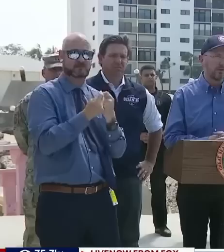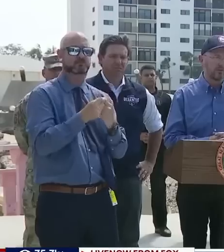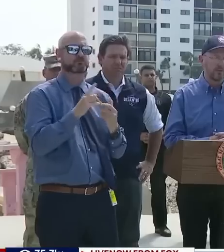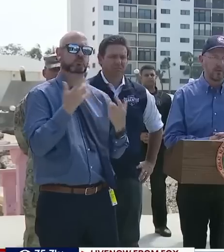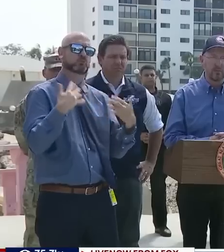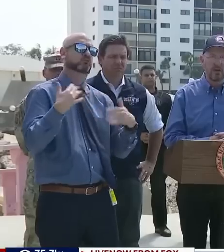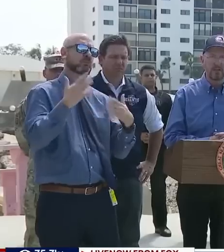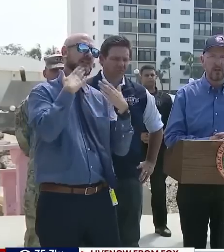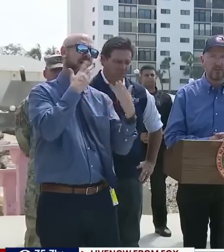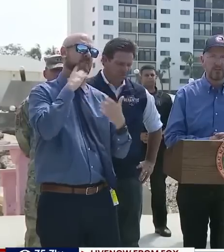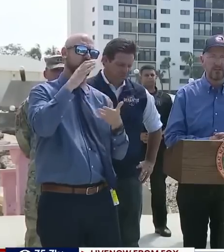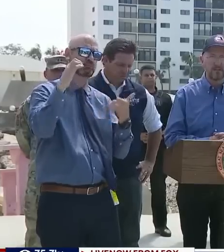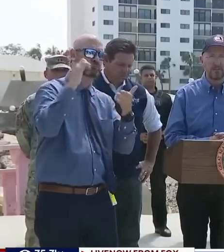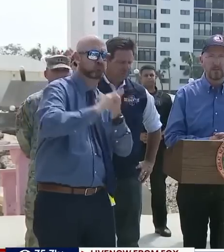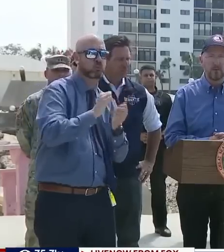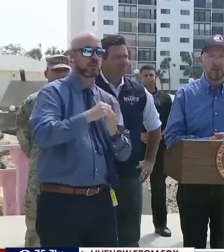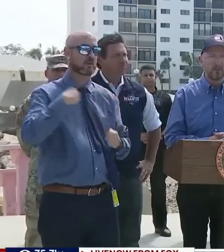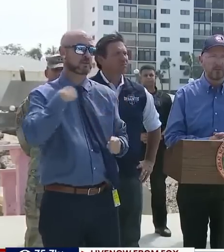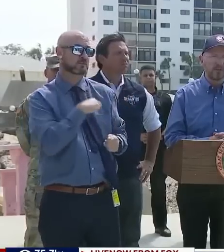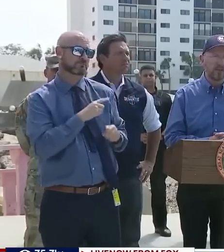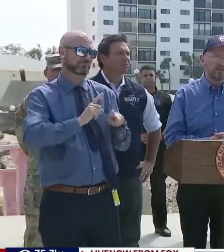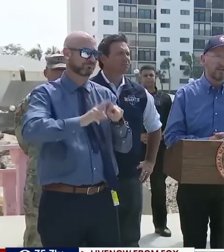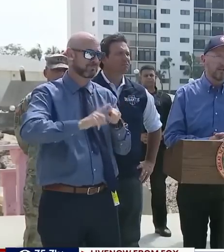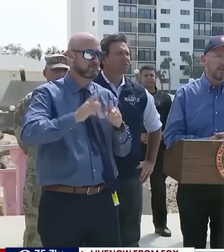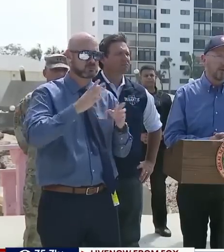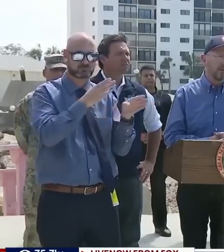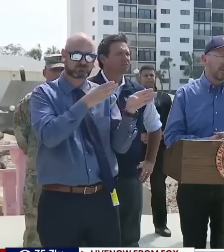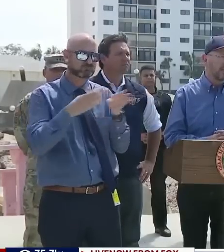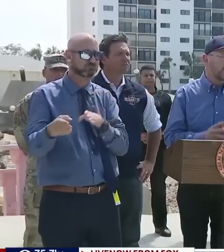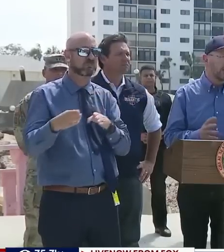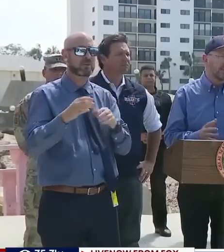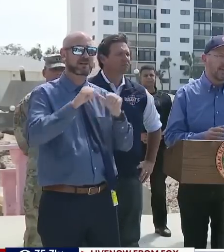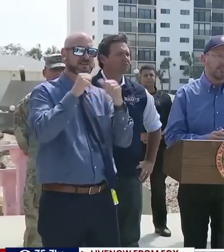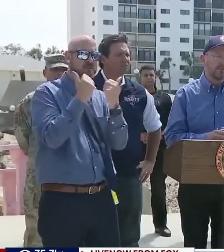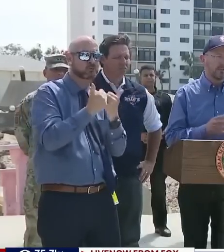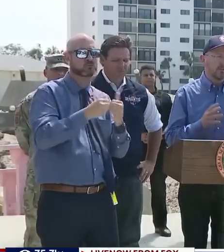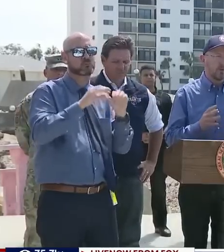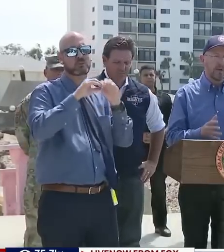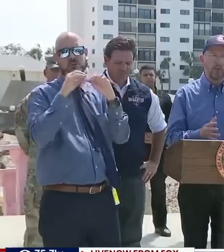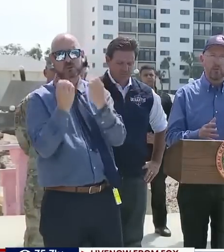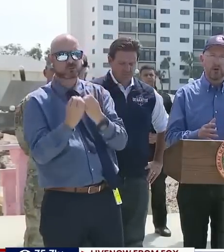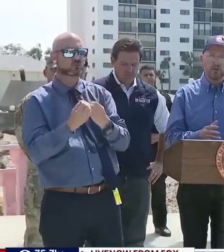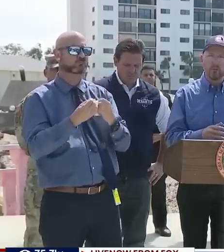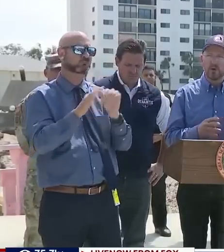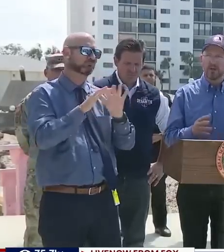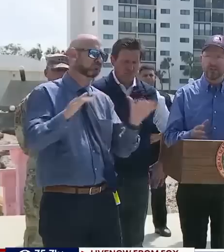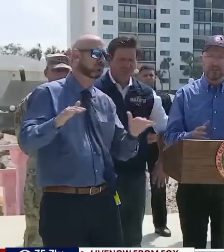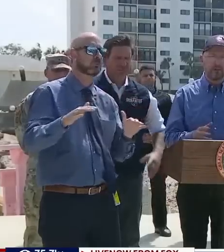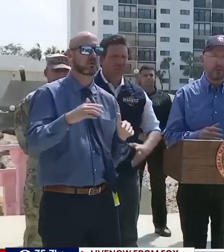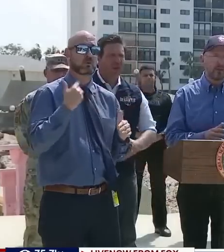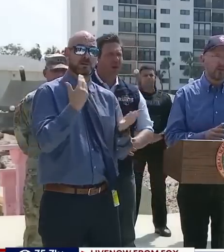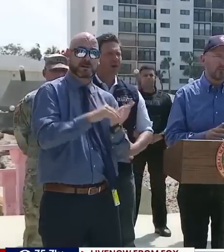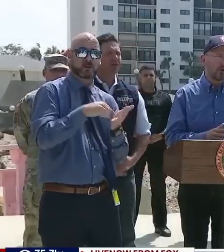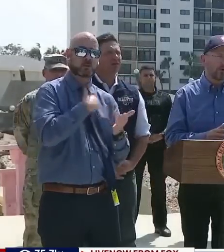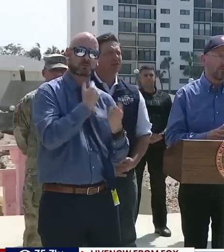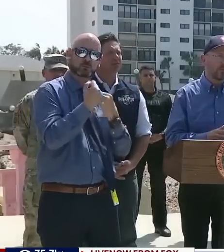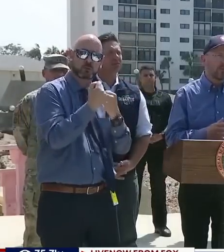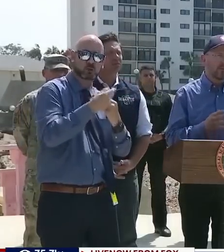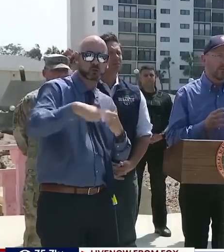down at the National Hurricane Center. The FEMA hurricane liaison team really appreciate you guys National Weather Service. Local branch offices.